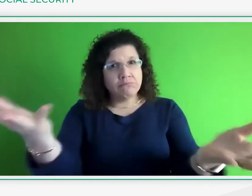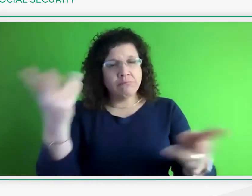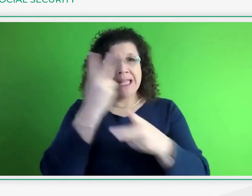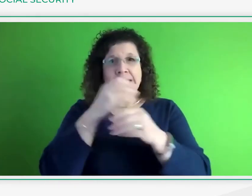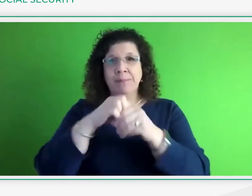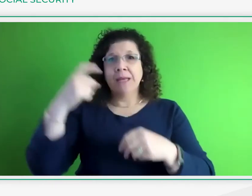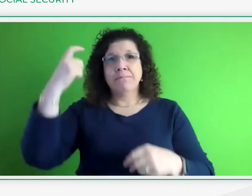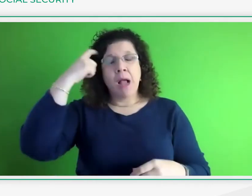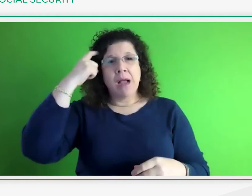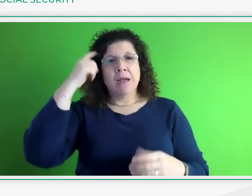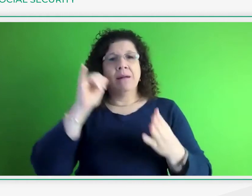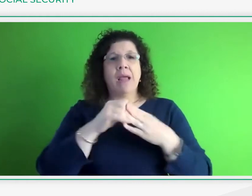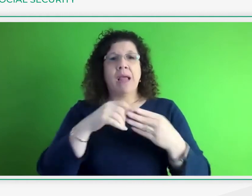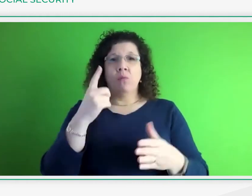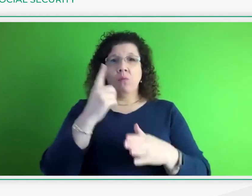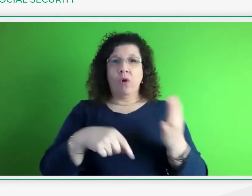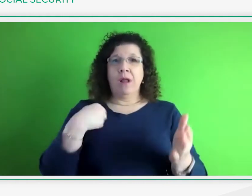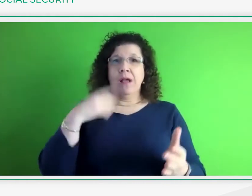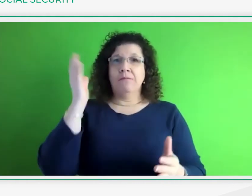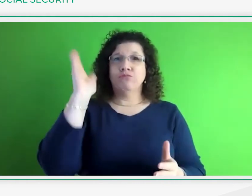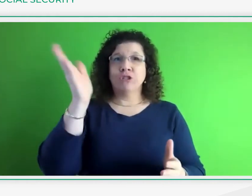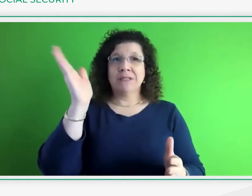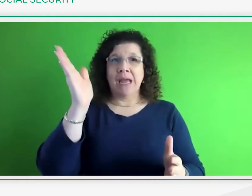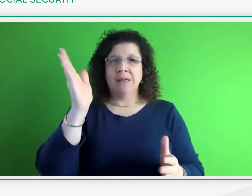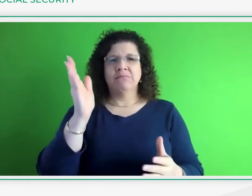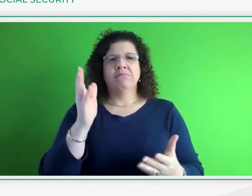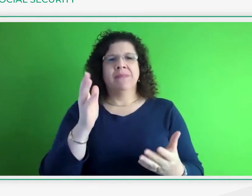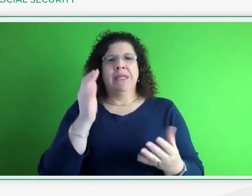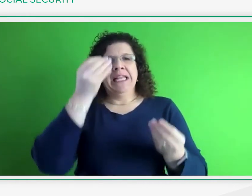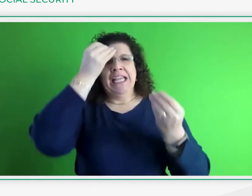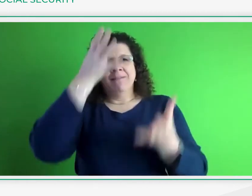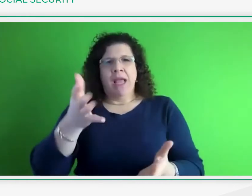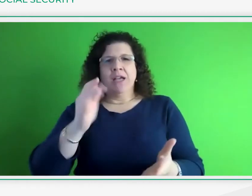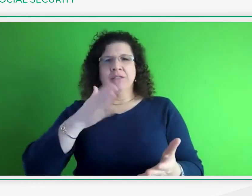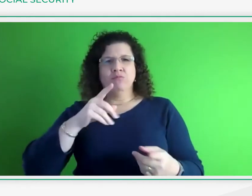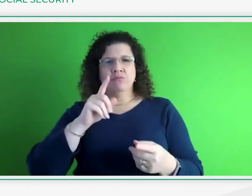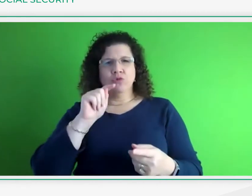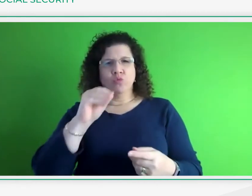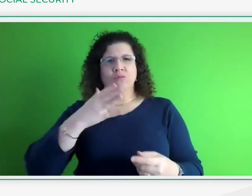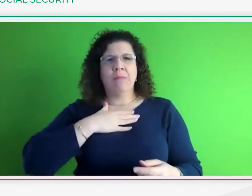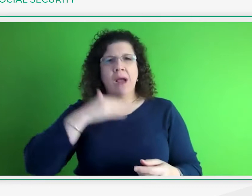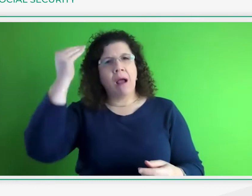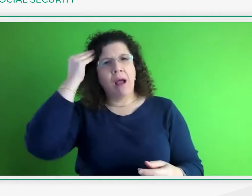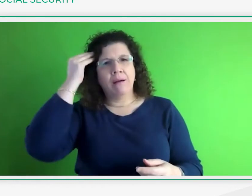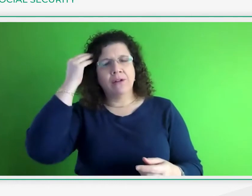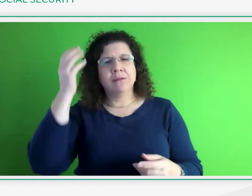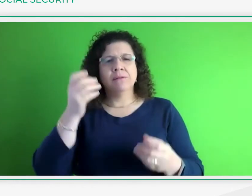Just keep in mind that what I'm presenting on today is informational only and that it’s